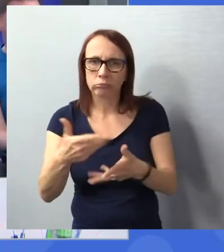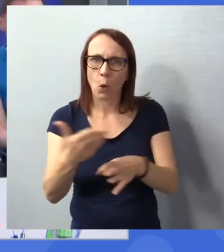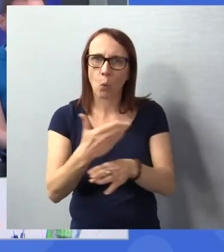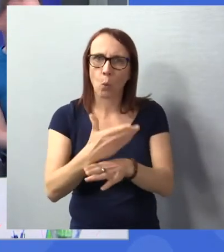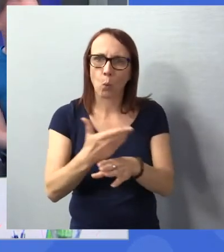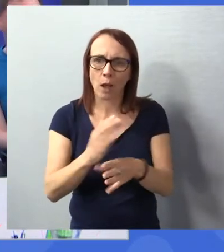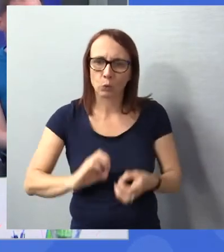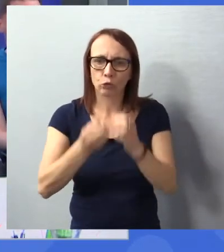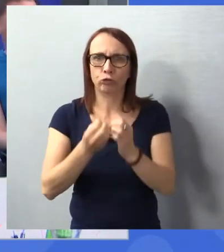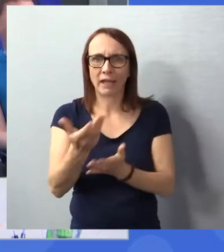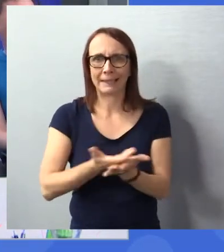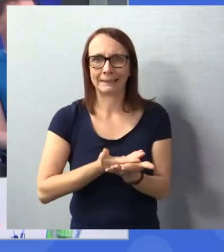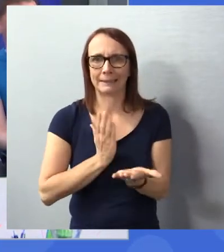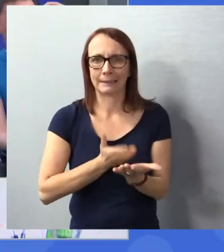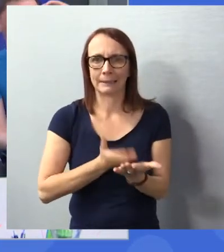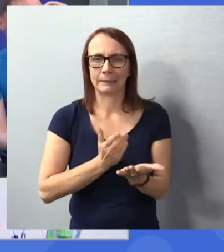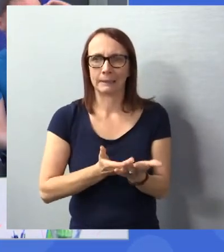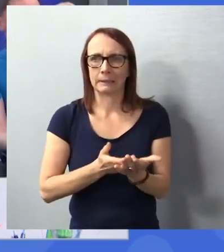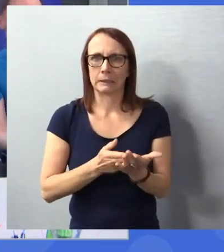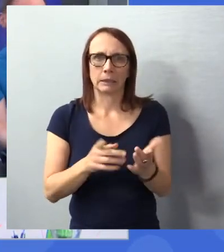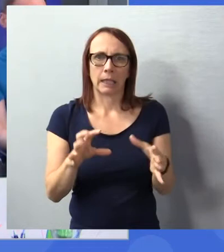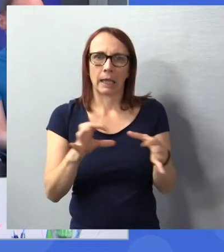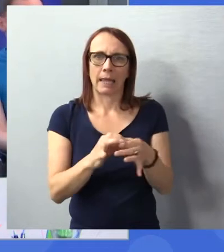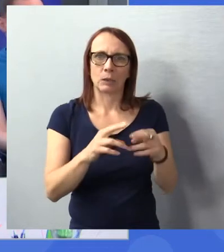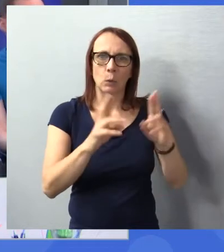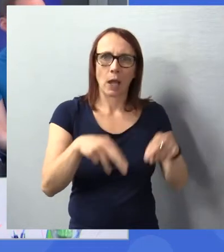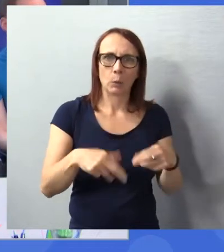be having fear of housing health and issues about climate change